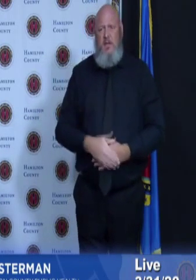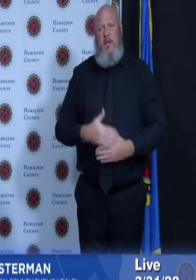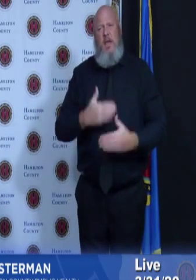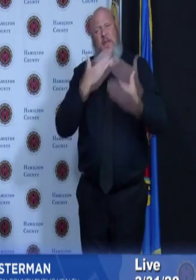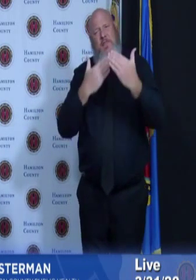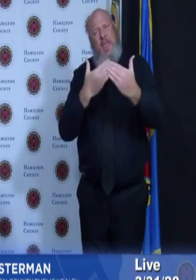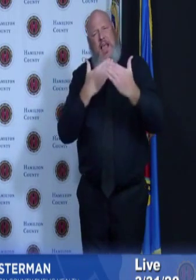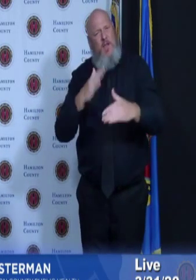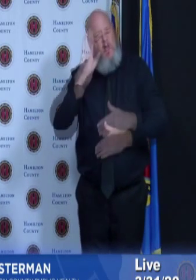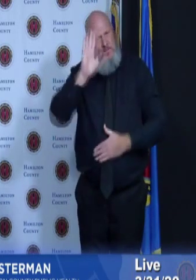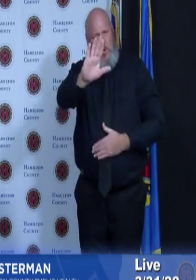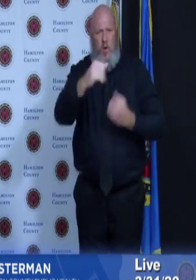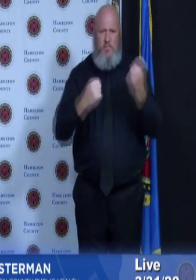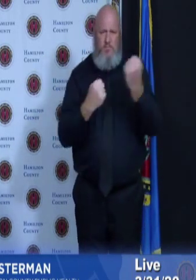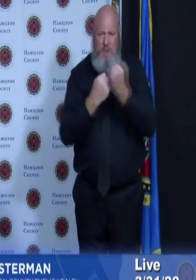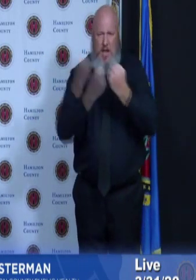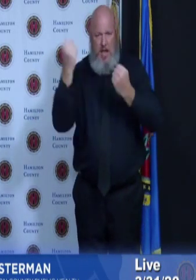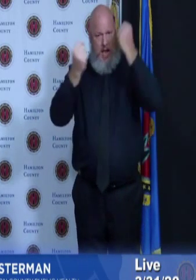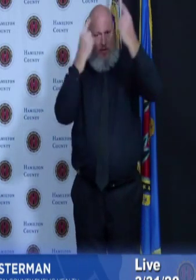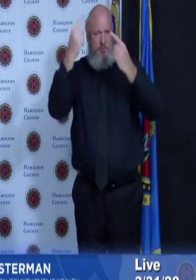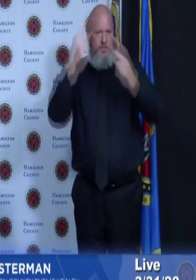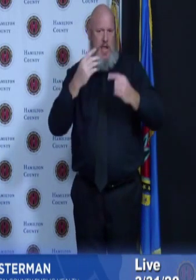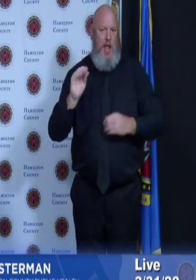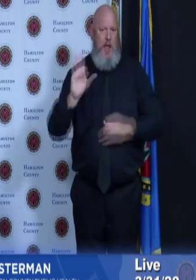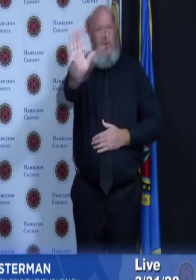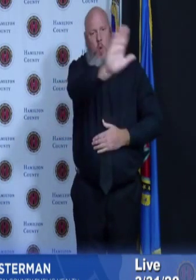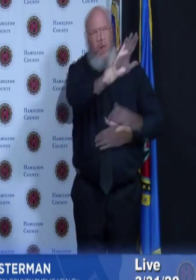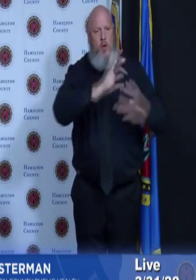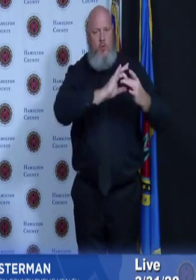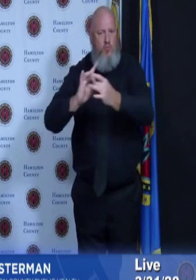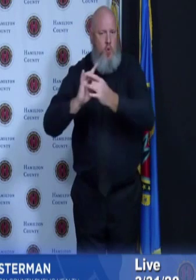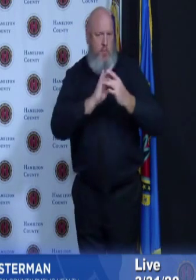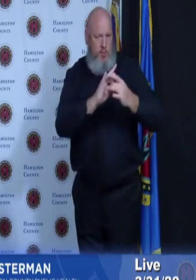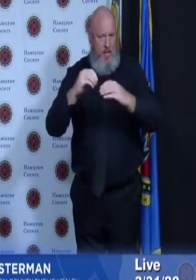website HCPH.org has a bunch of valuable information as well as the